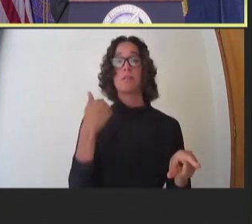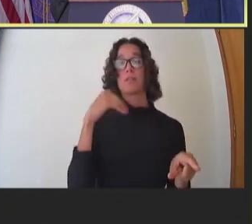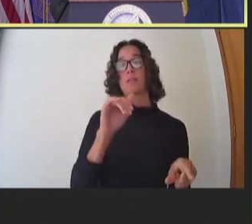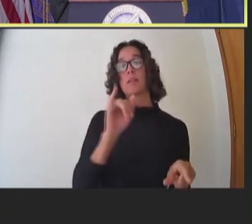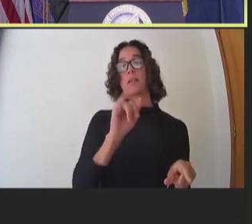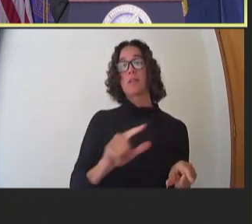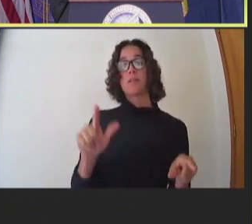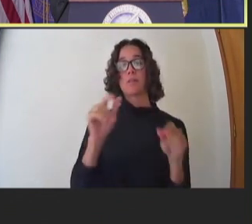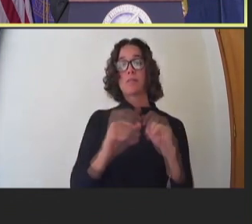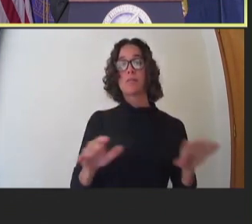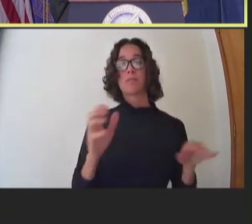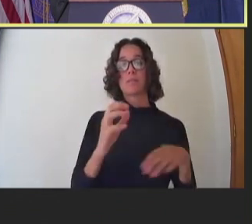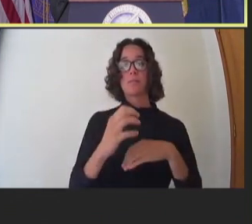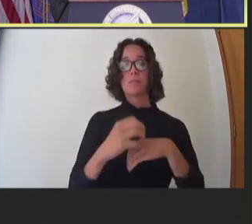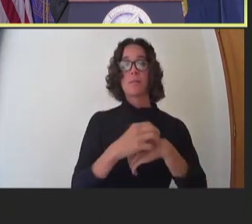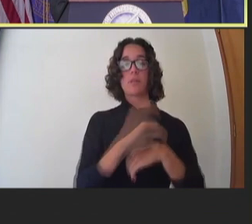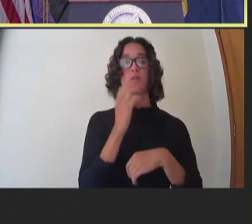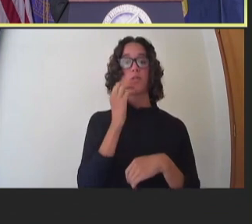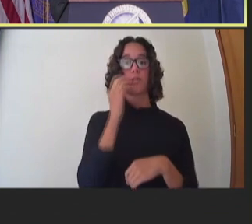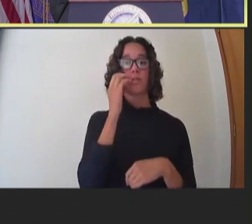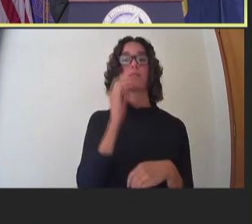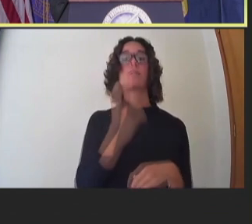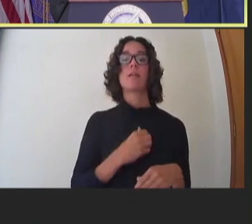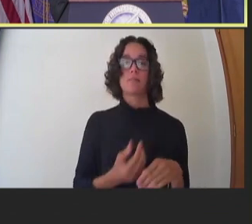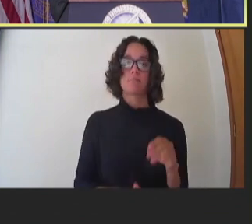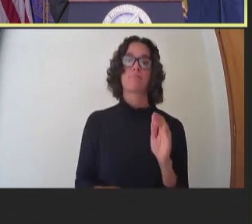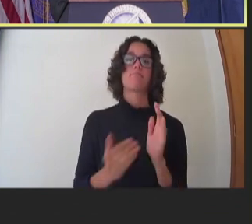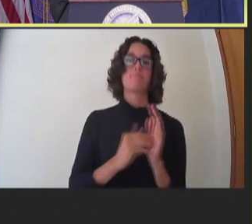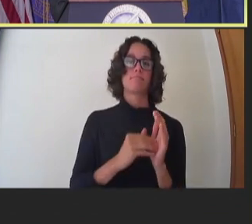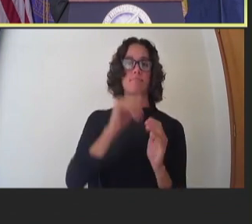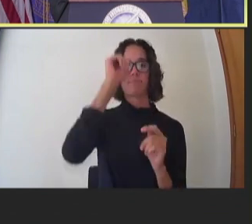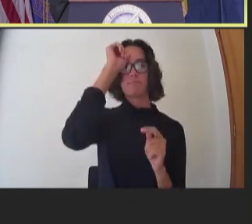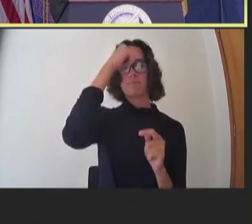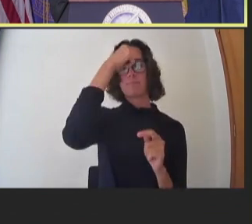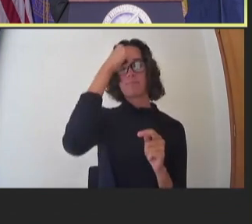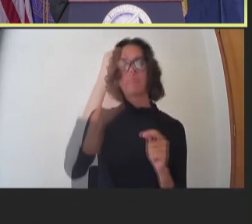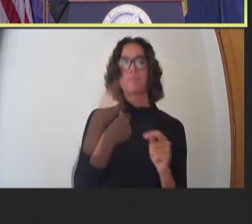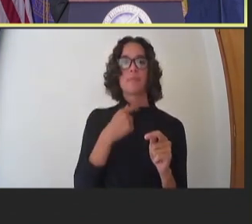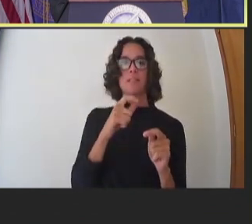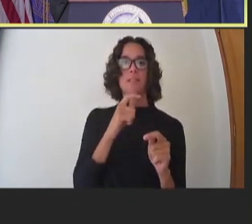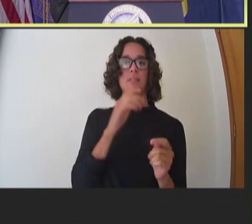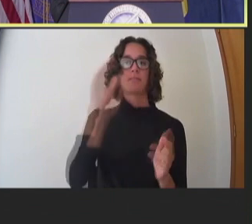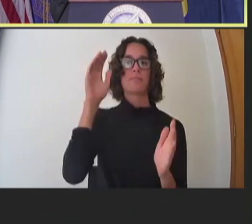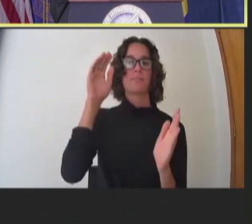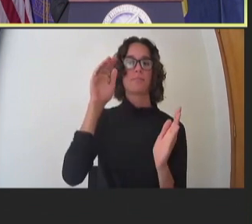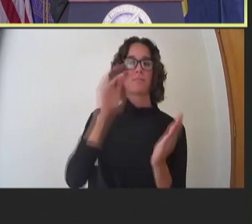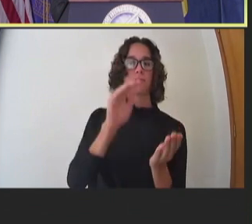outbreak in the setting of a large migrant influx and a downward trend in MMR vaccination rates.